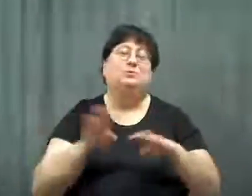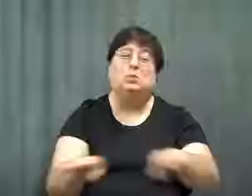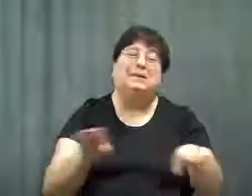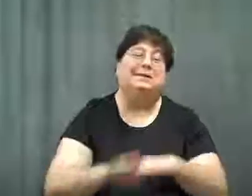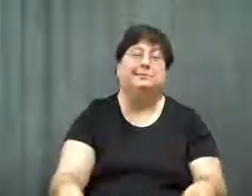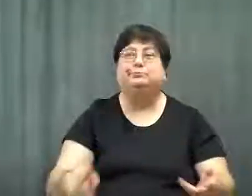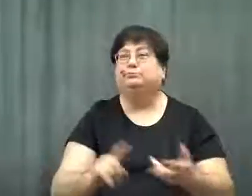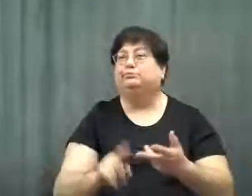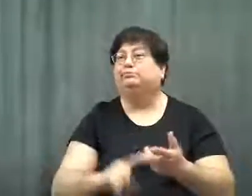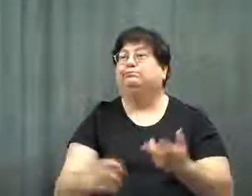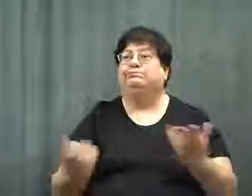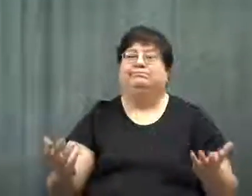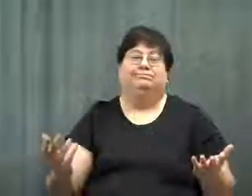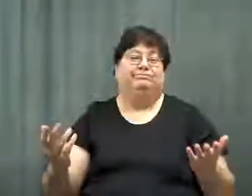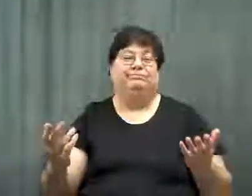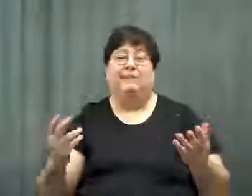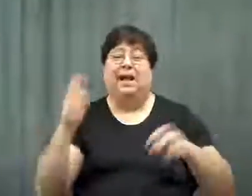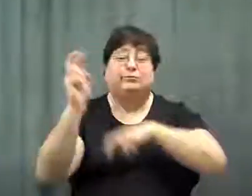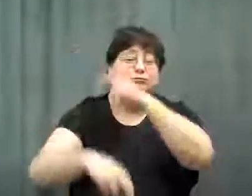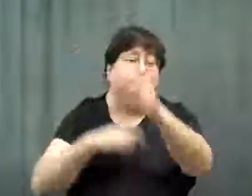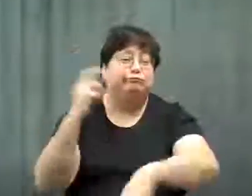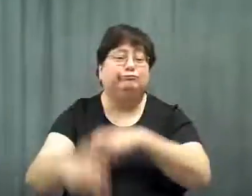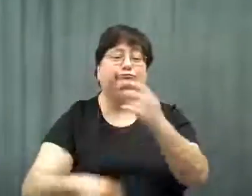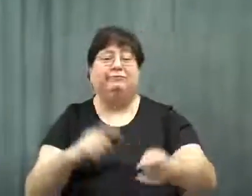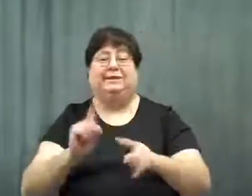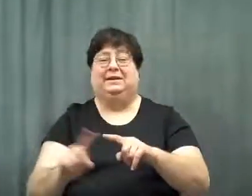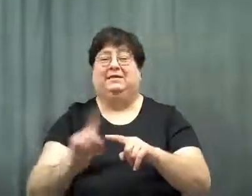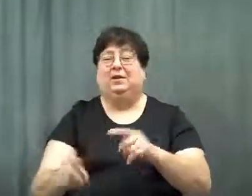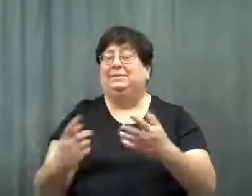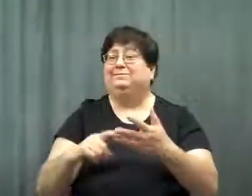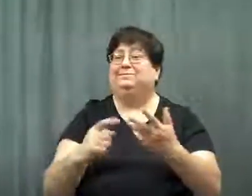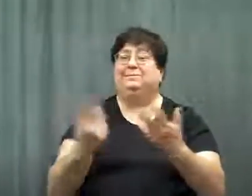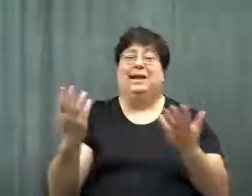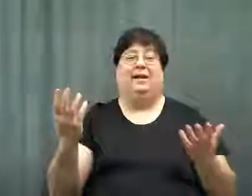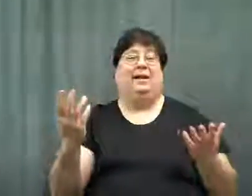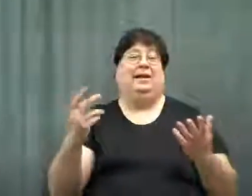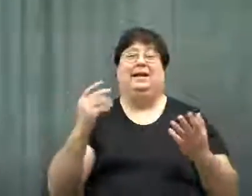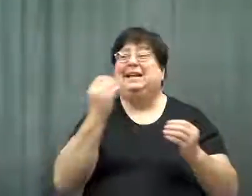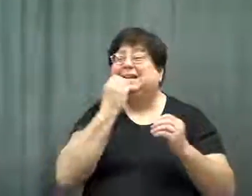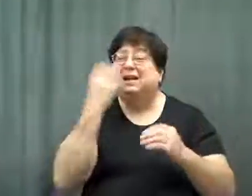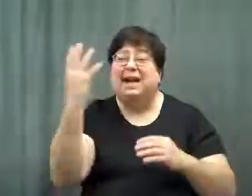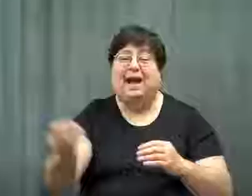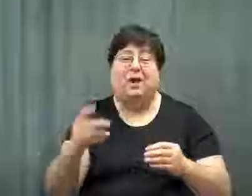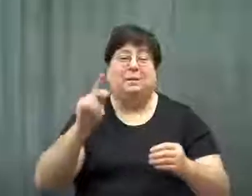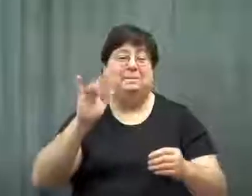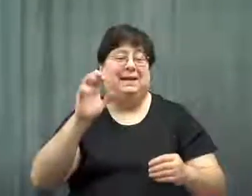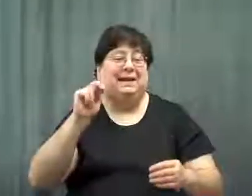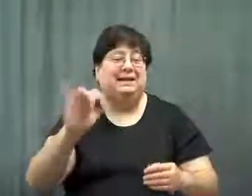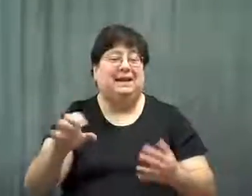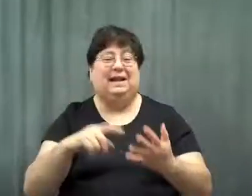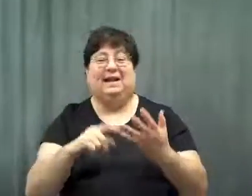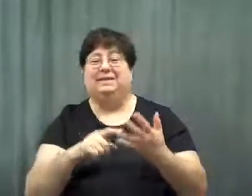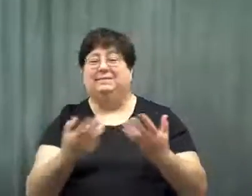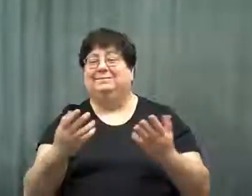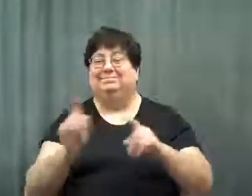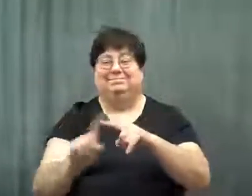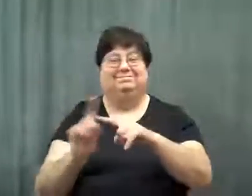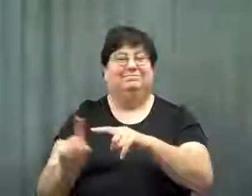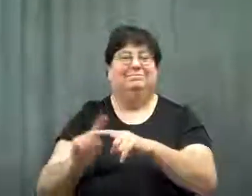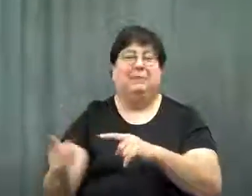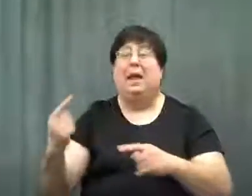People go swimming, to amusement parks, have picnics and so forth.